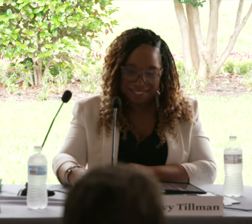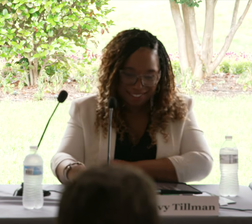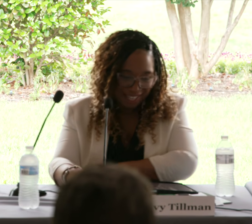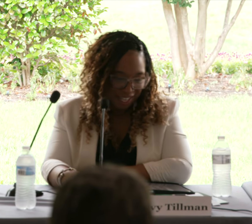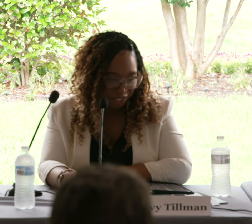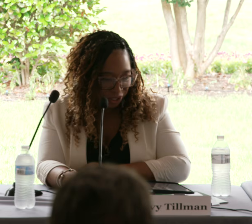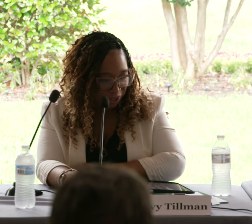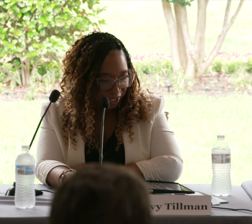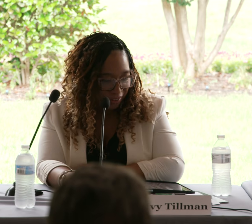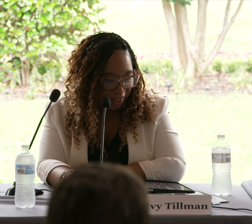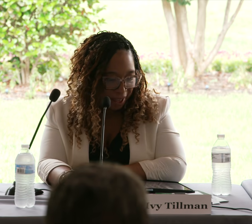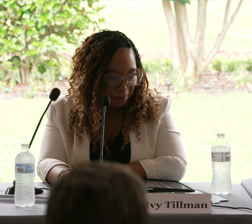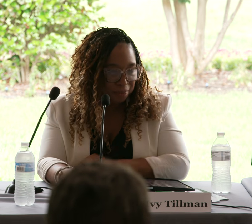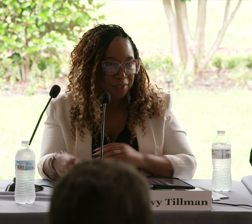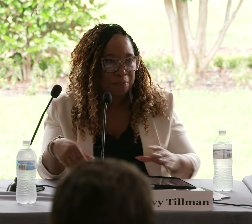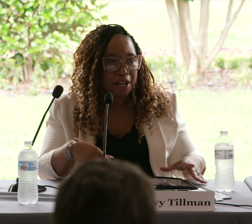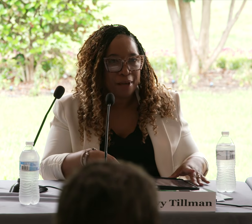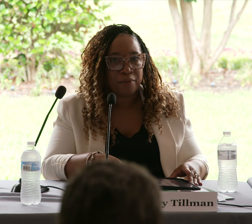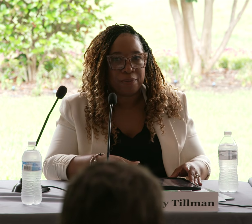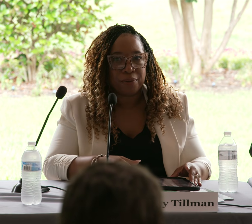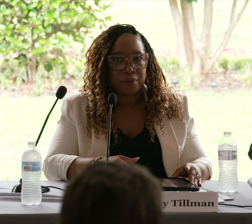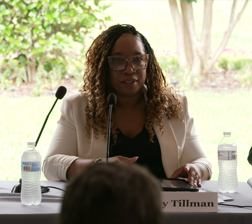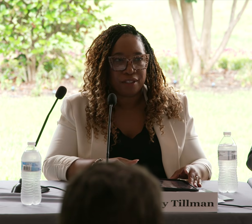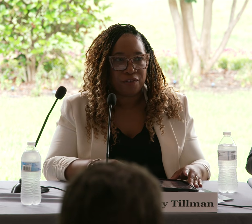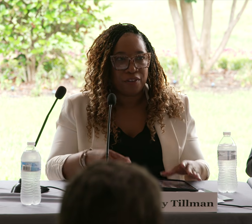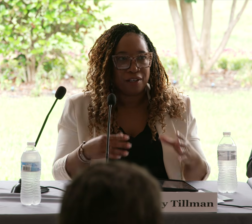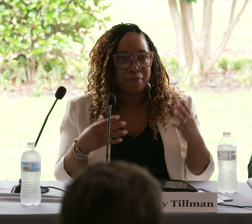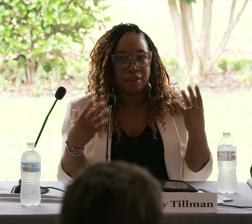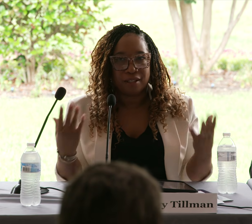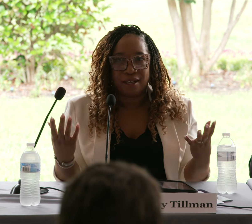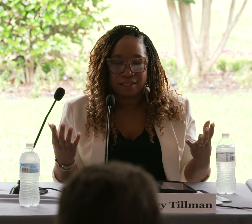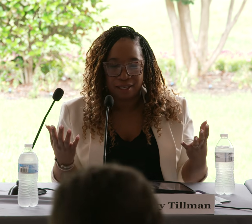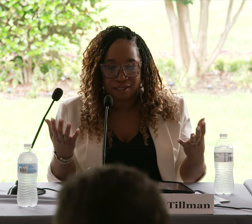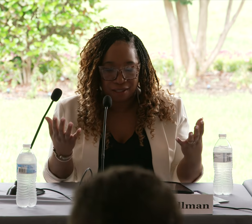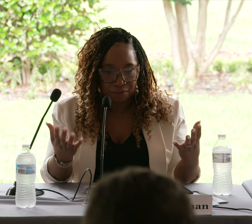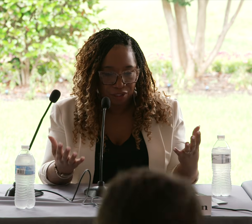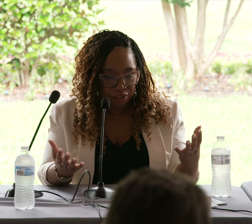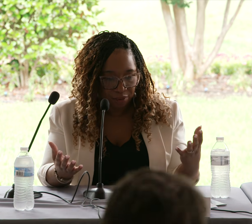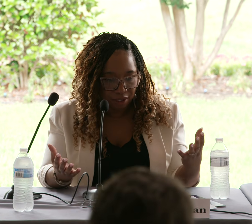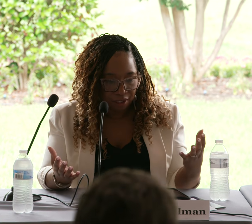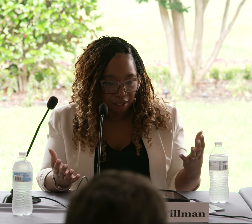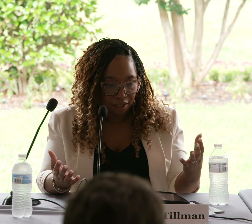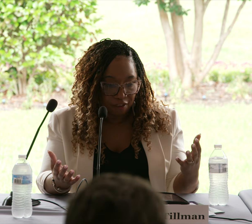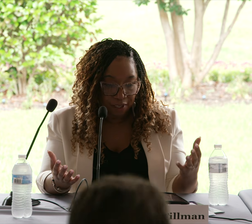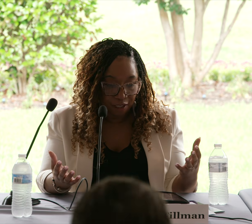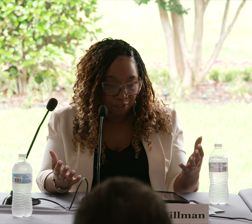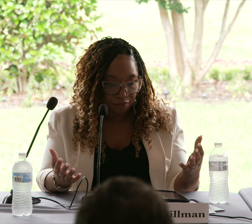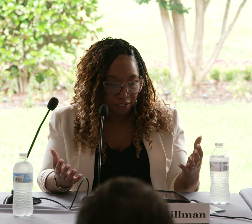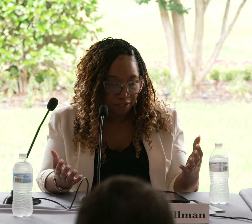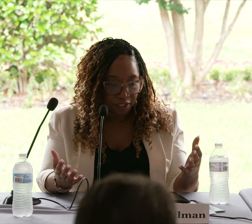sure. The Belmont Report, if you think about the context in which it was developed and written,